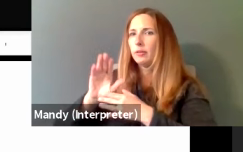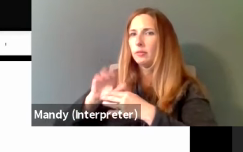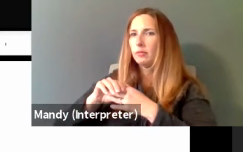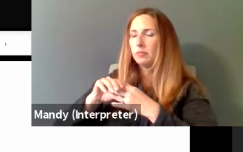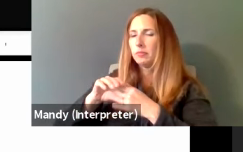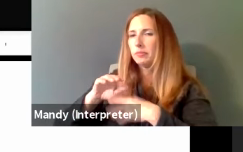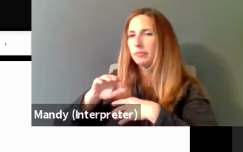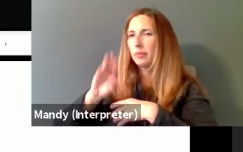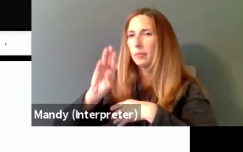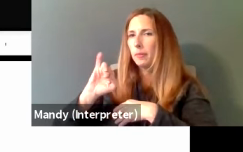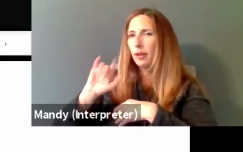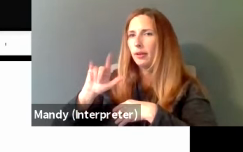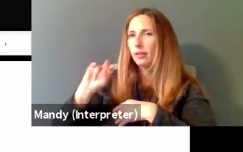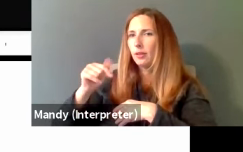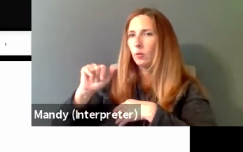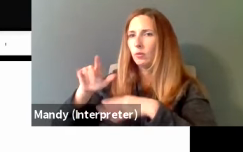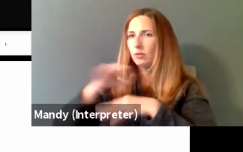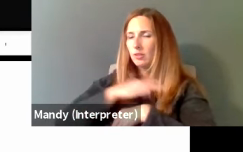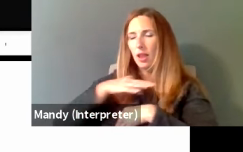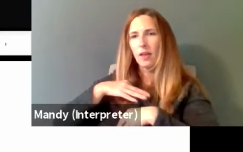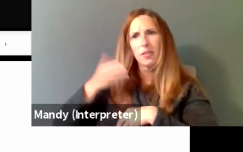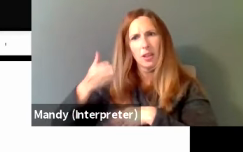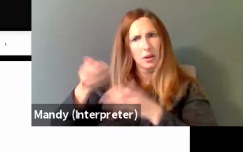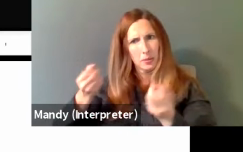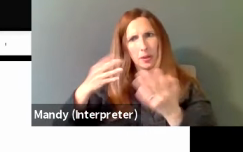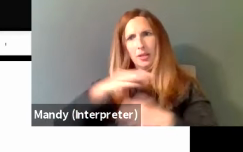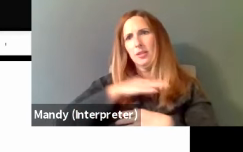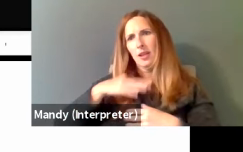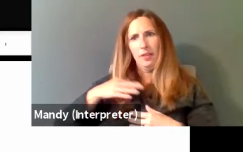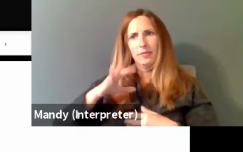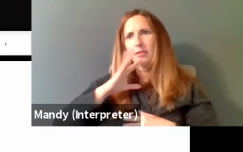A lot of the staff members there speak many languages.